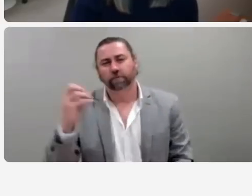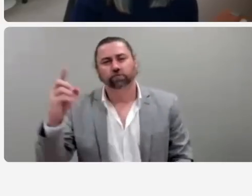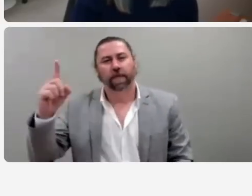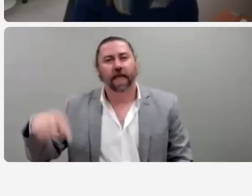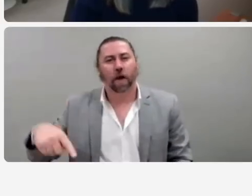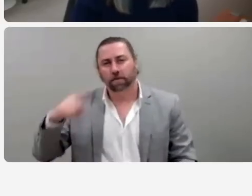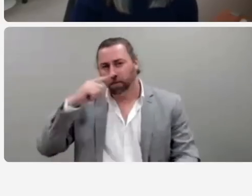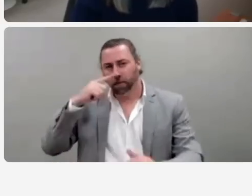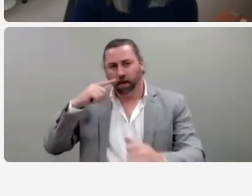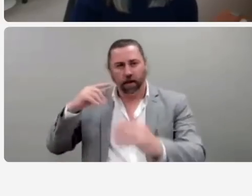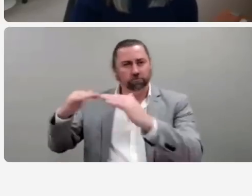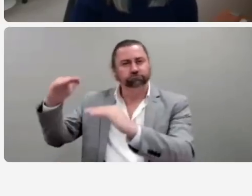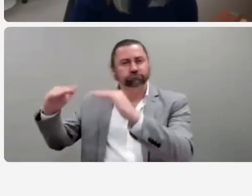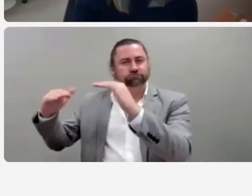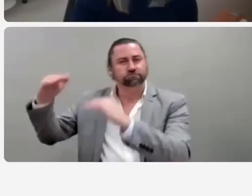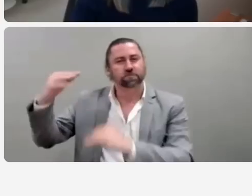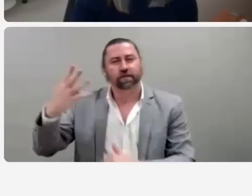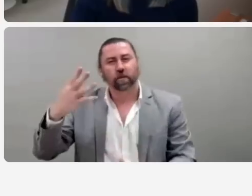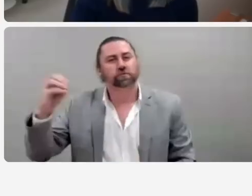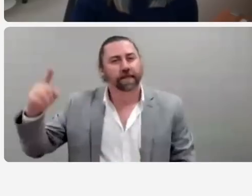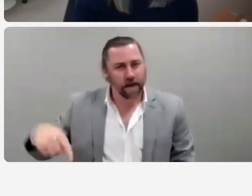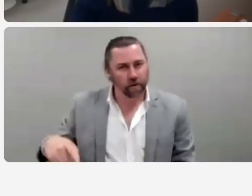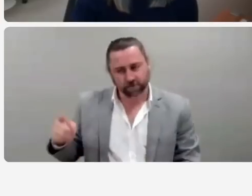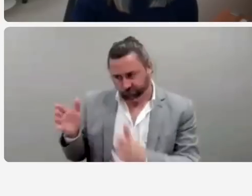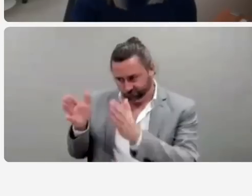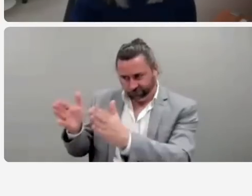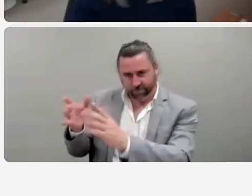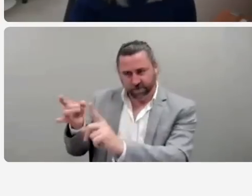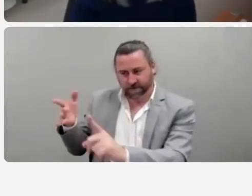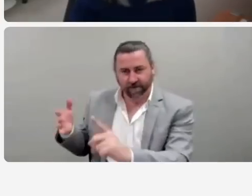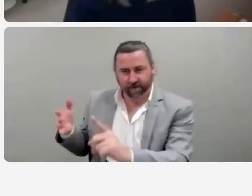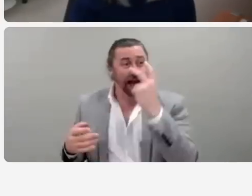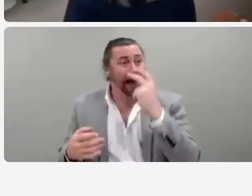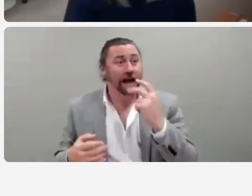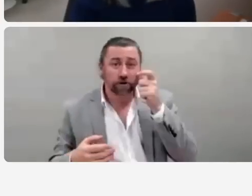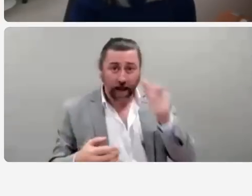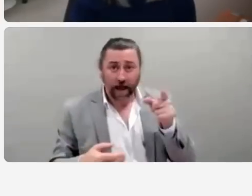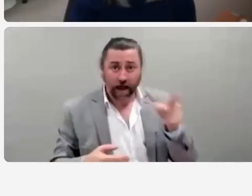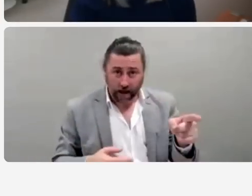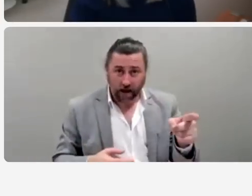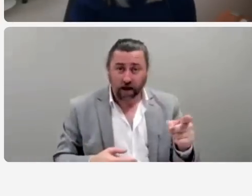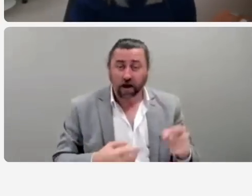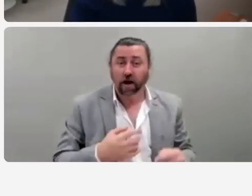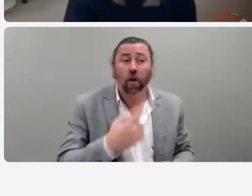one time so it's quite a targeted scheme. And in aged care we do 400,000 assessments every year.